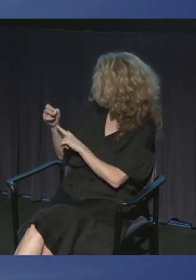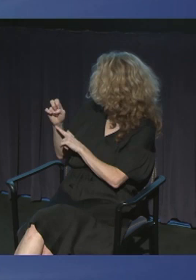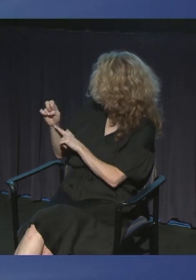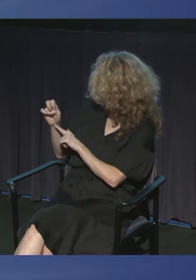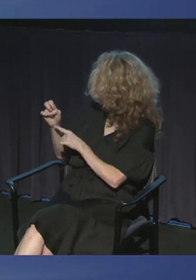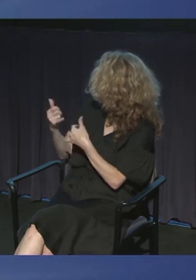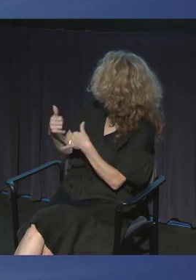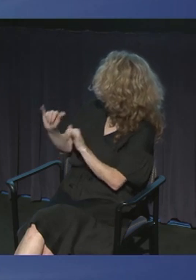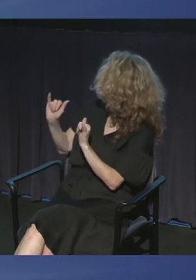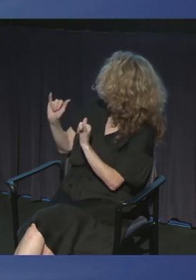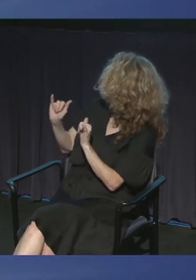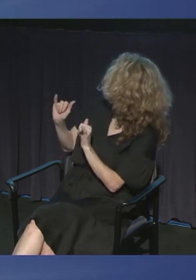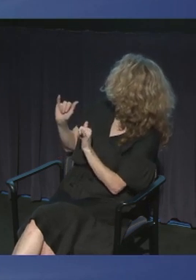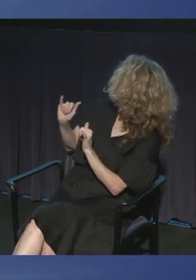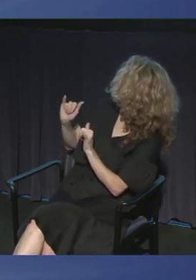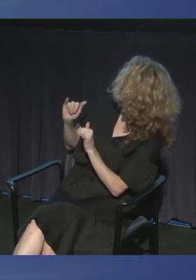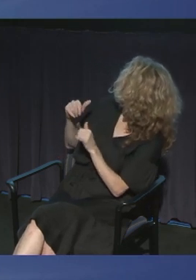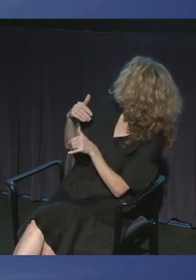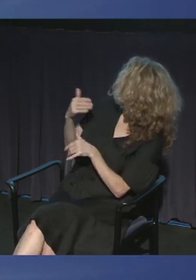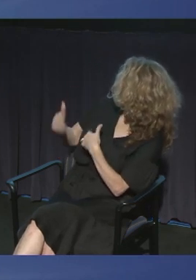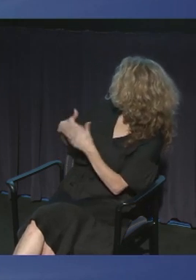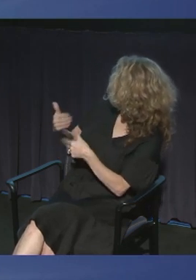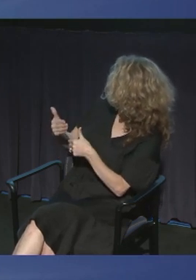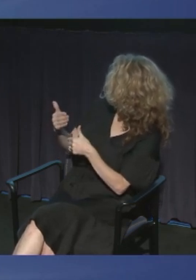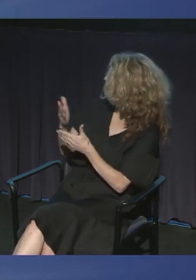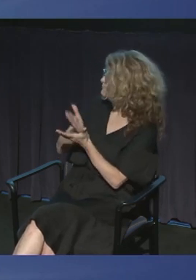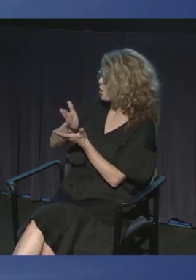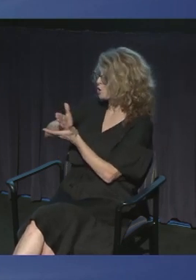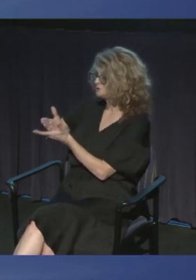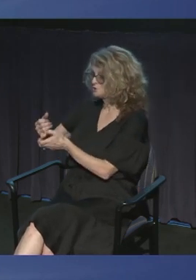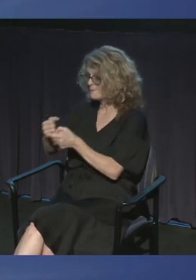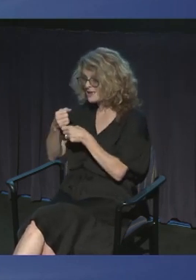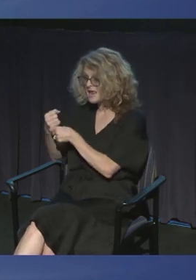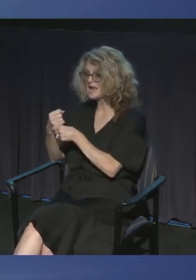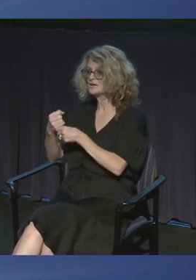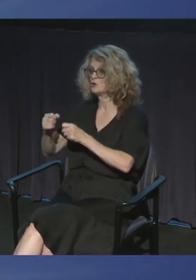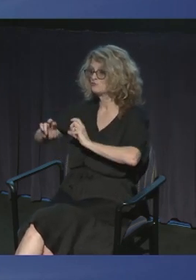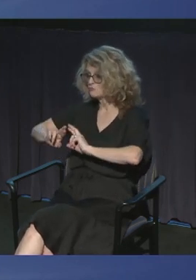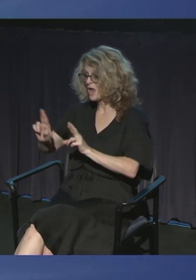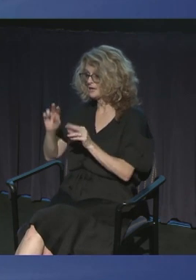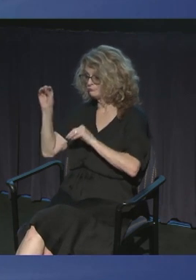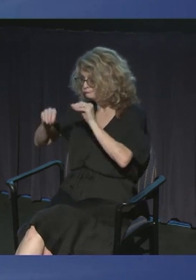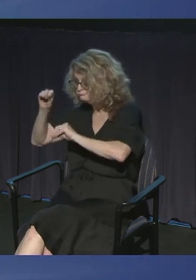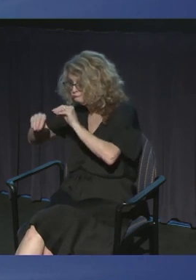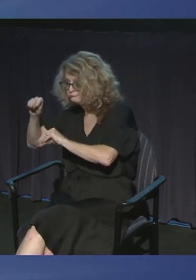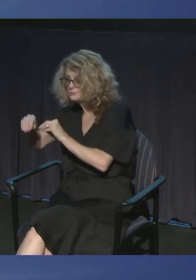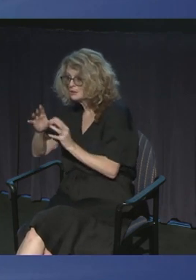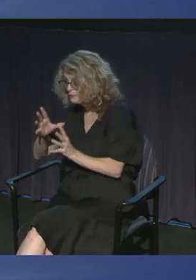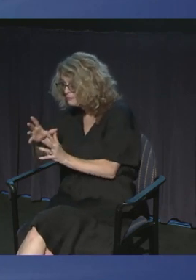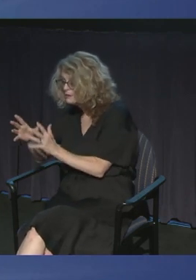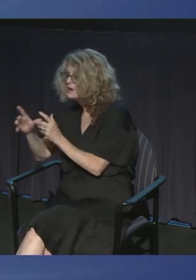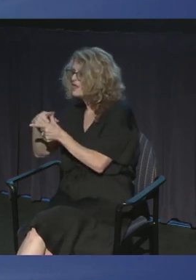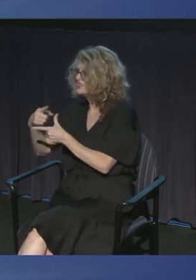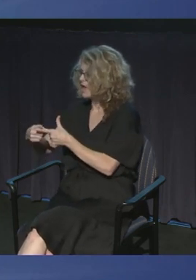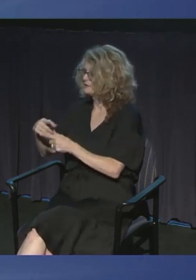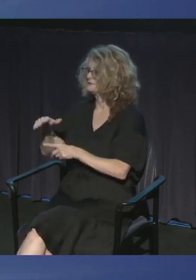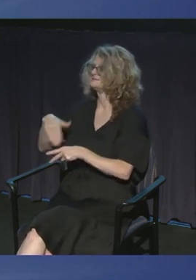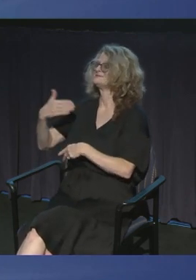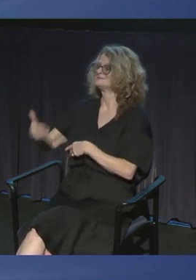SUCH AS PHOSPHORYLATION, ETC. ALL OF THESE COMPONENTS ARE READY TO BE ASSEMBLED IN THE SECOND STEP IS SIGNAL 2,